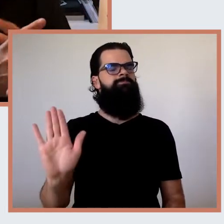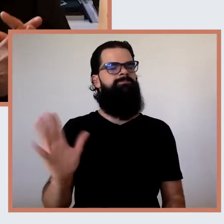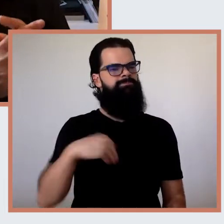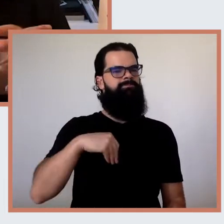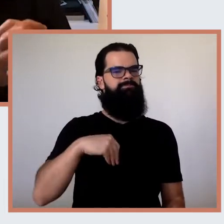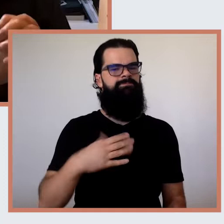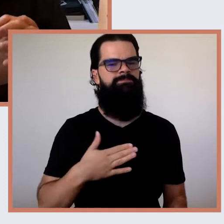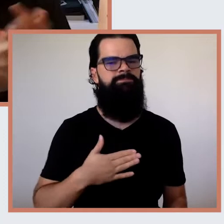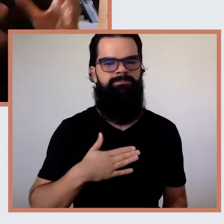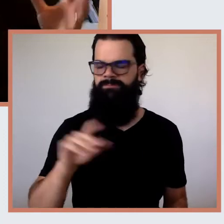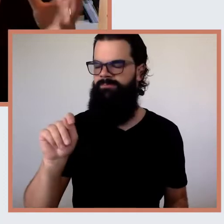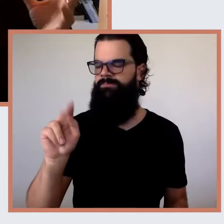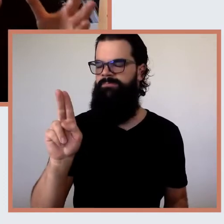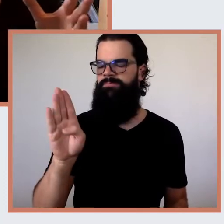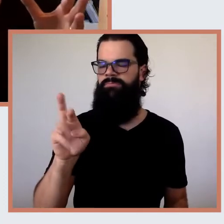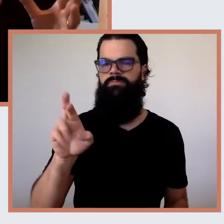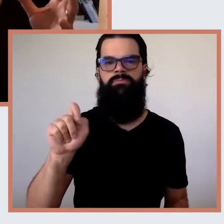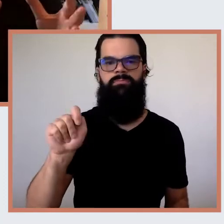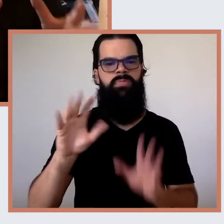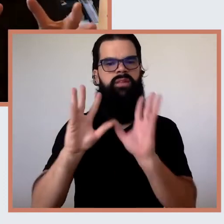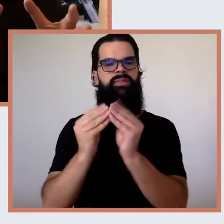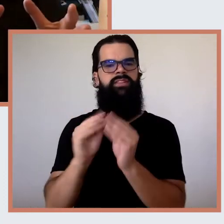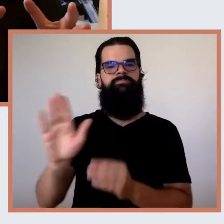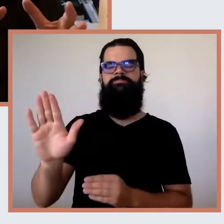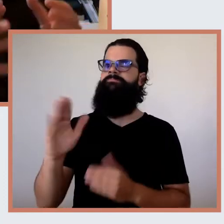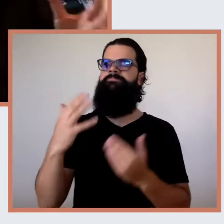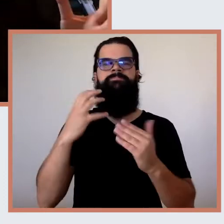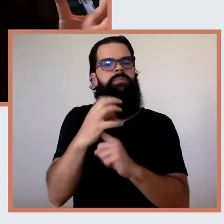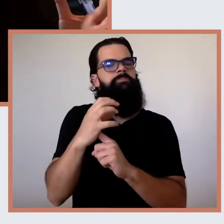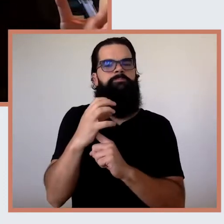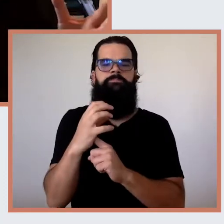I mean the Tubert family is by definition, forces of nature,